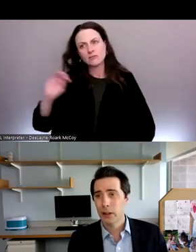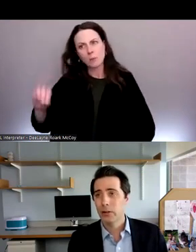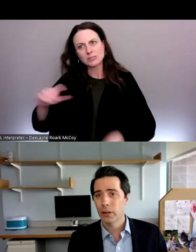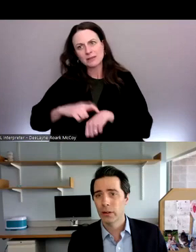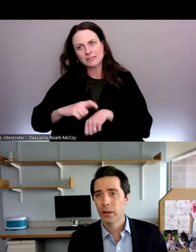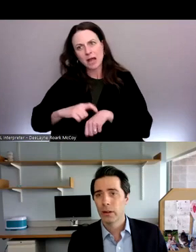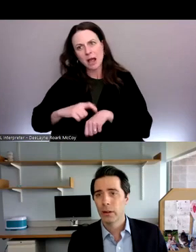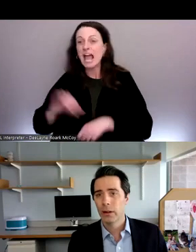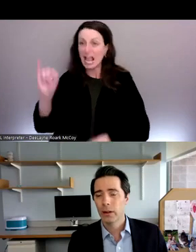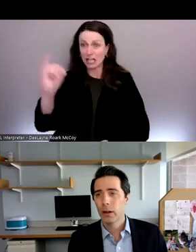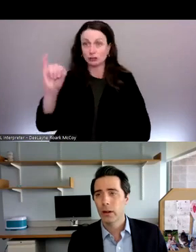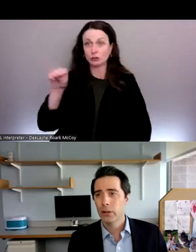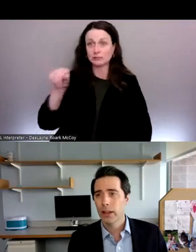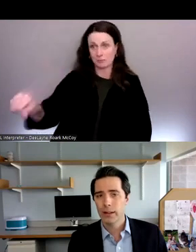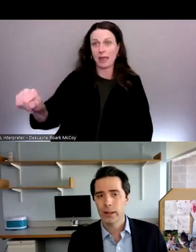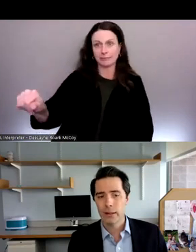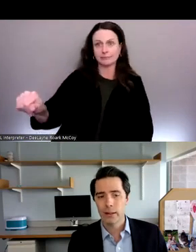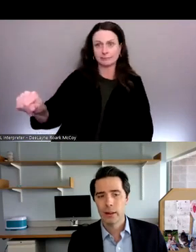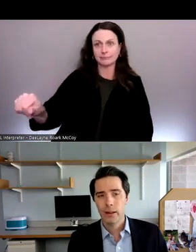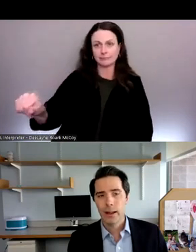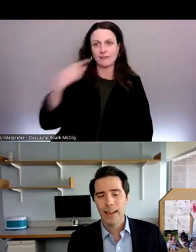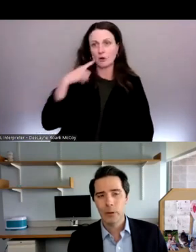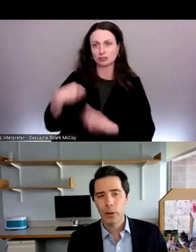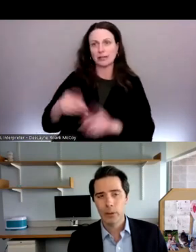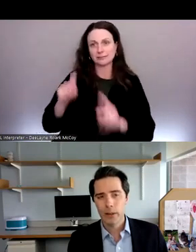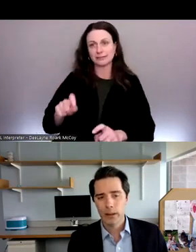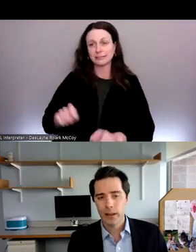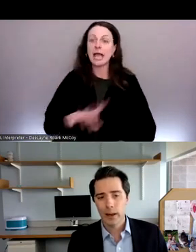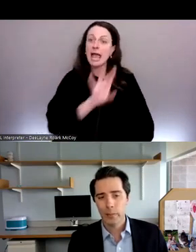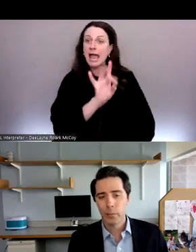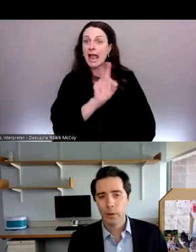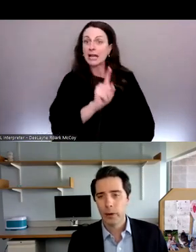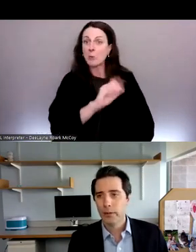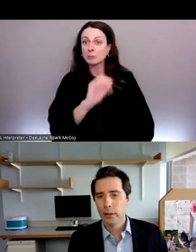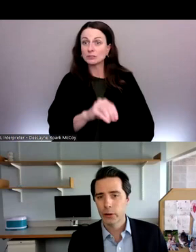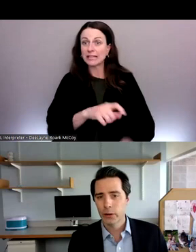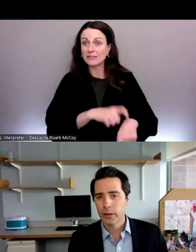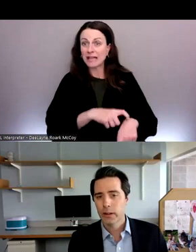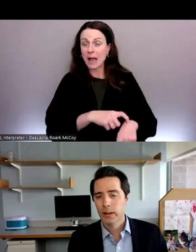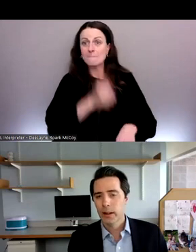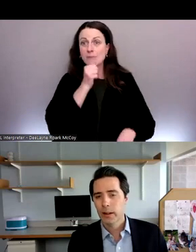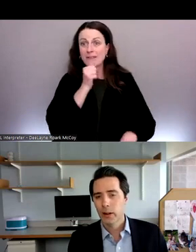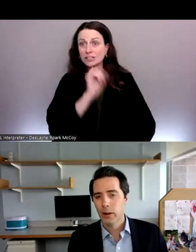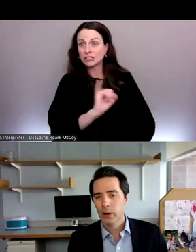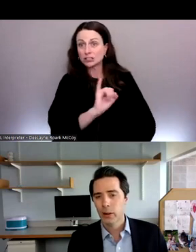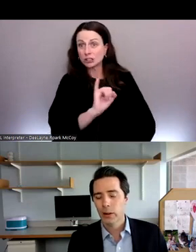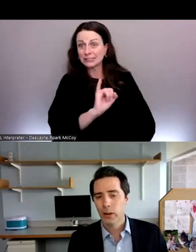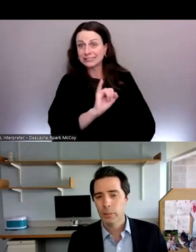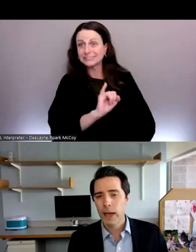covered the uh genetic testing 81 of the